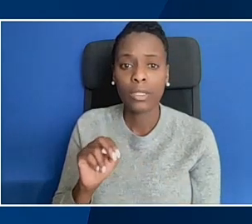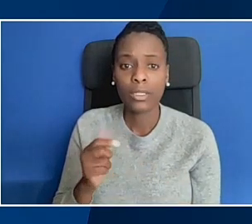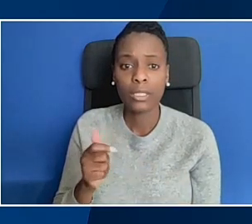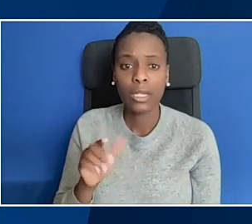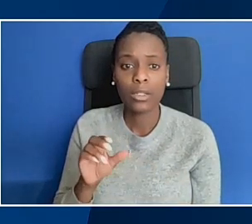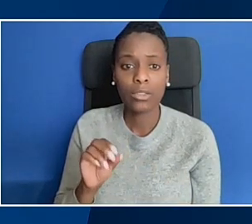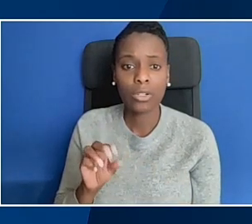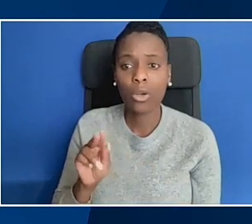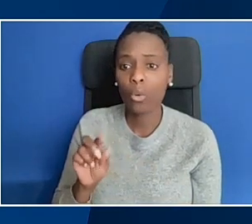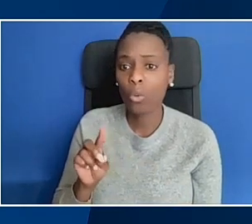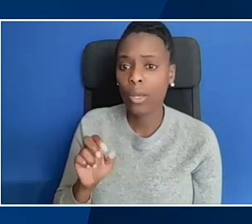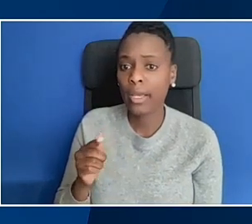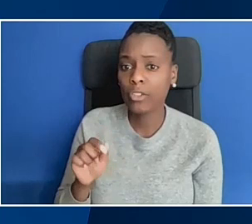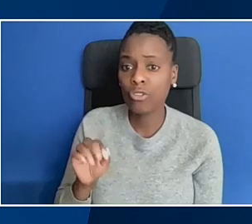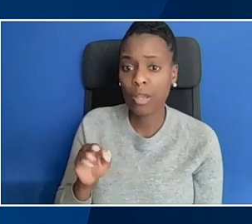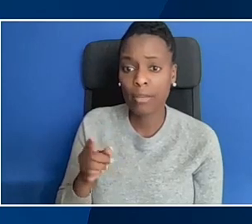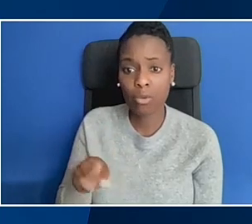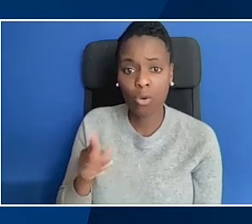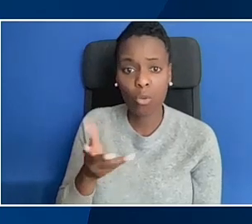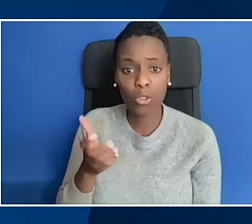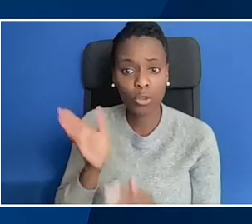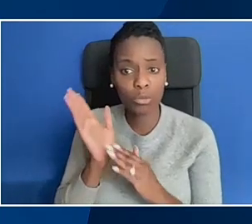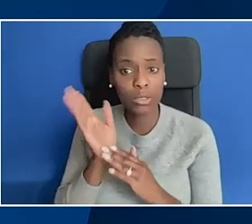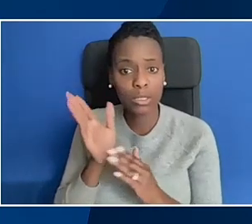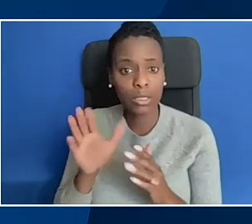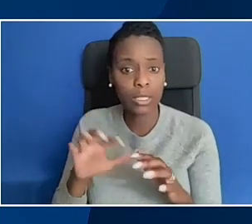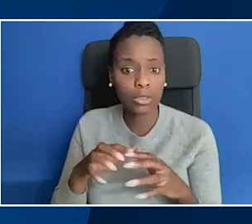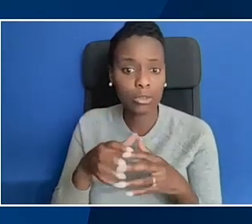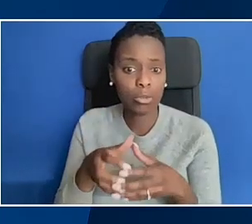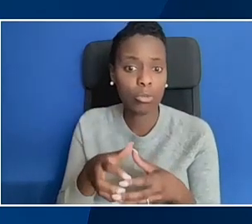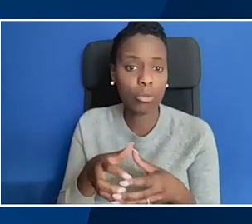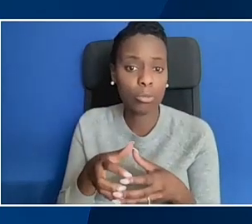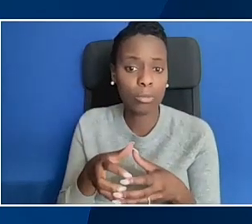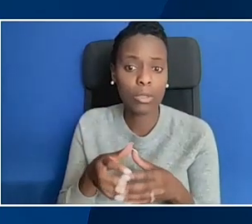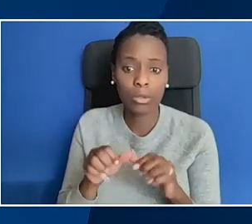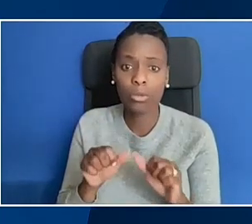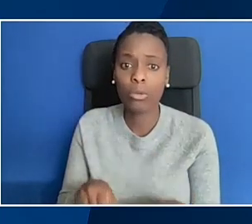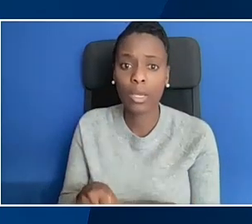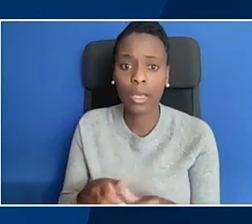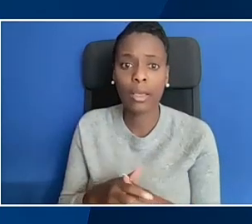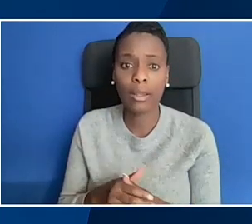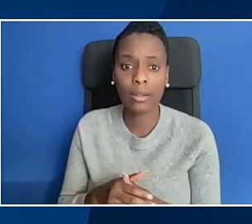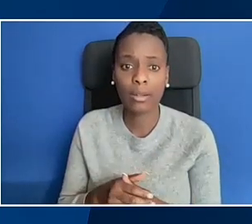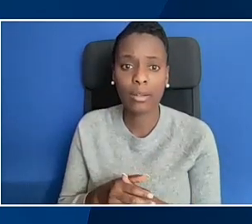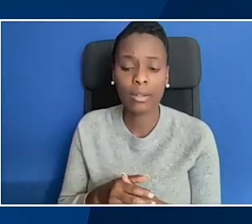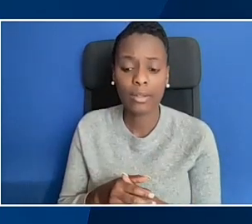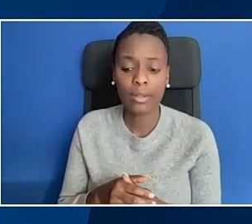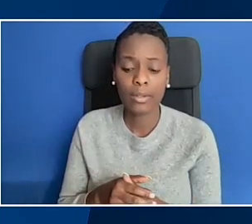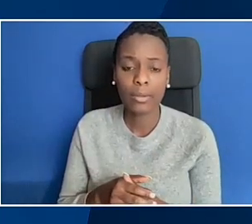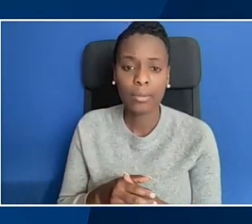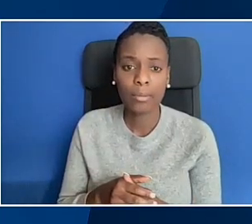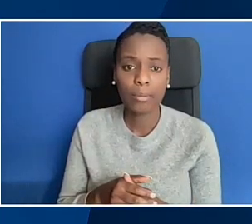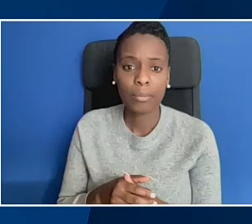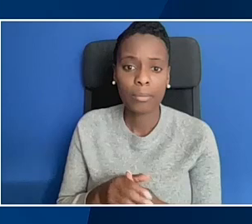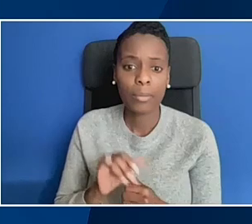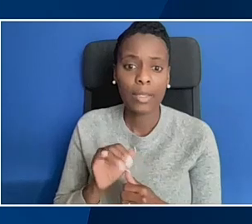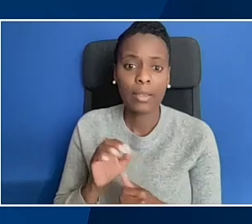you all want to present that as a group to the main committee. You can present that as a- you know, if Michael- you can you